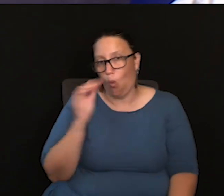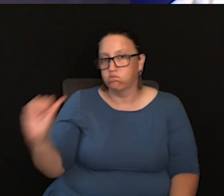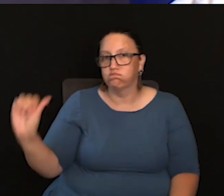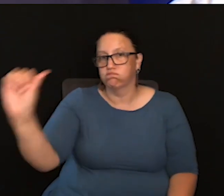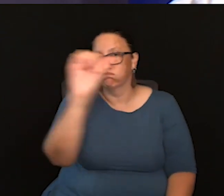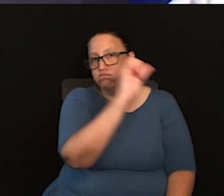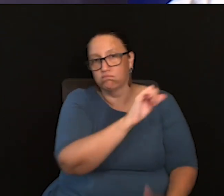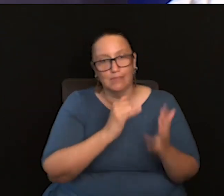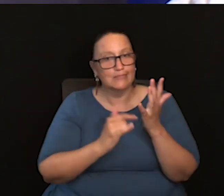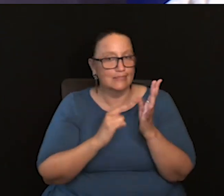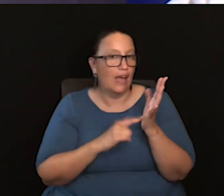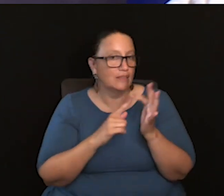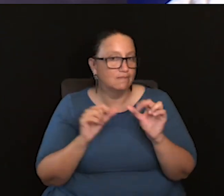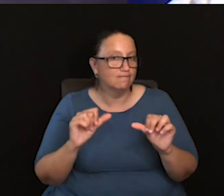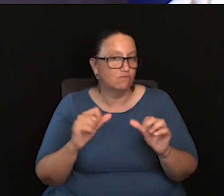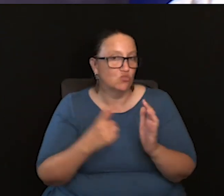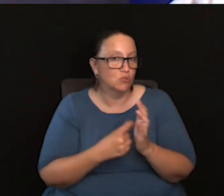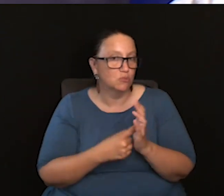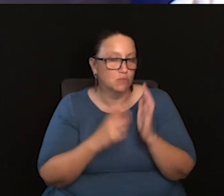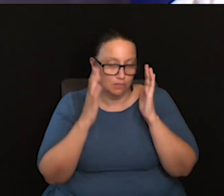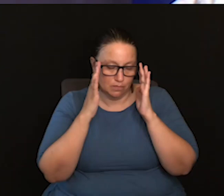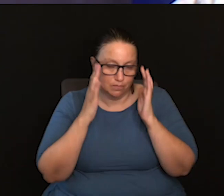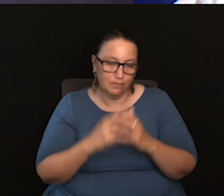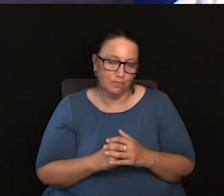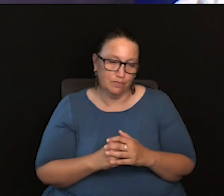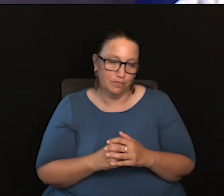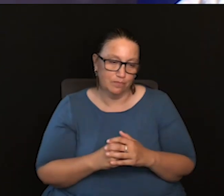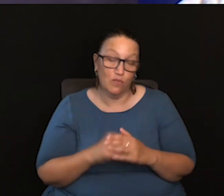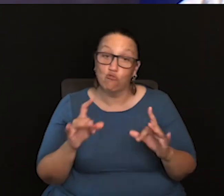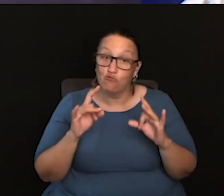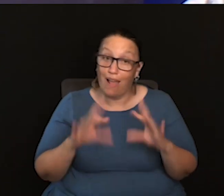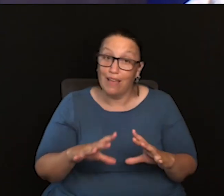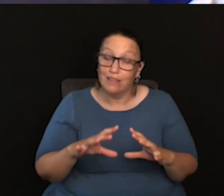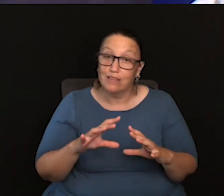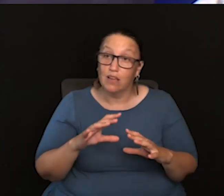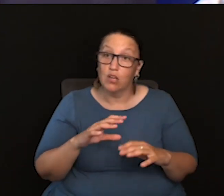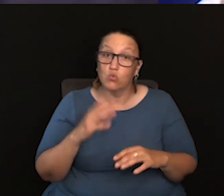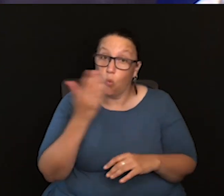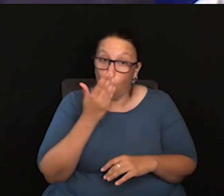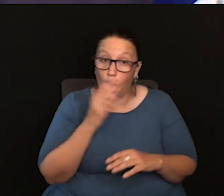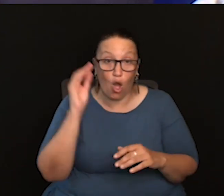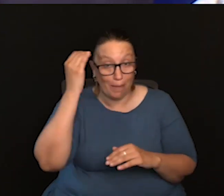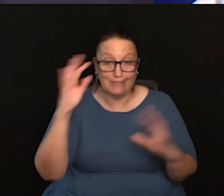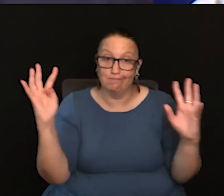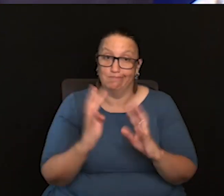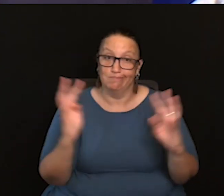length of time of isolation and the appropriateness in different settings. So, you're right. We will continue to monitor what's happening